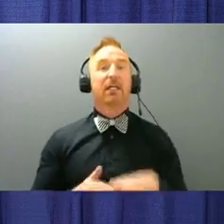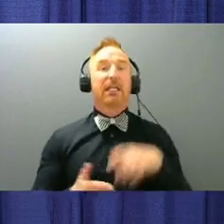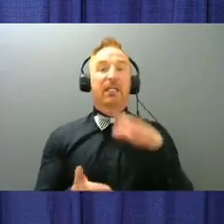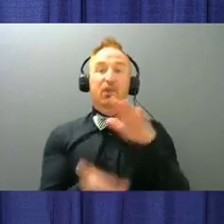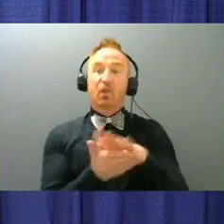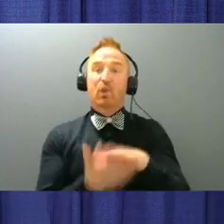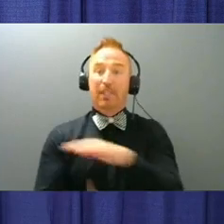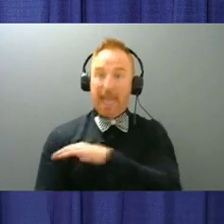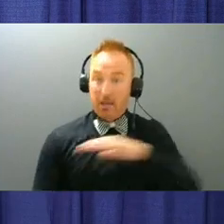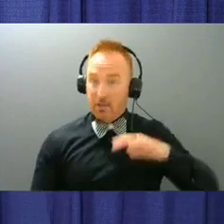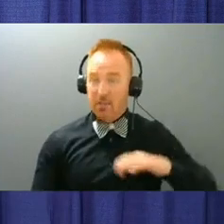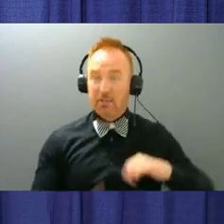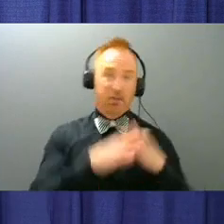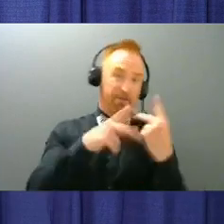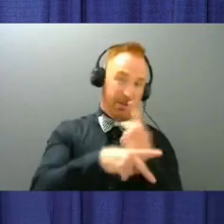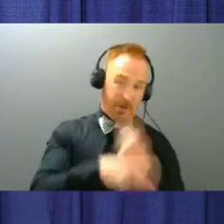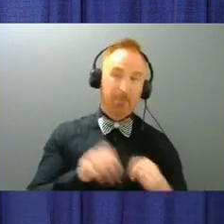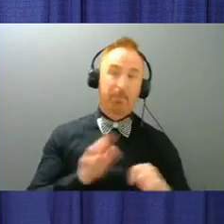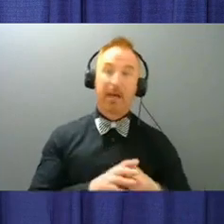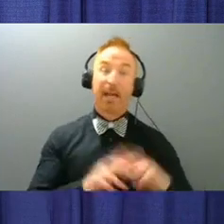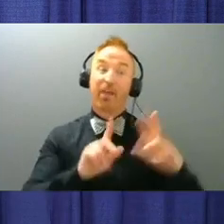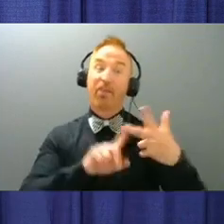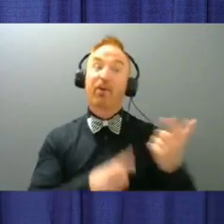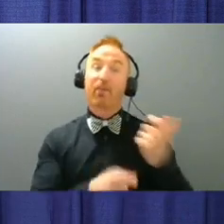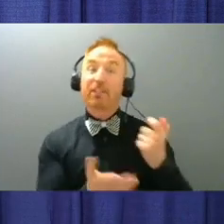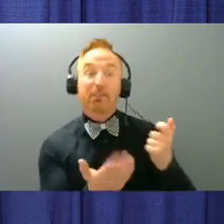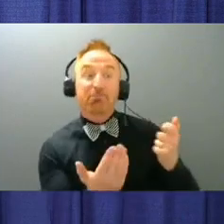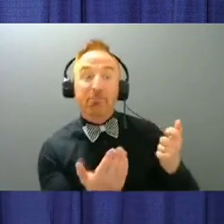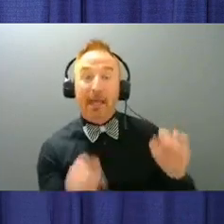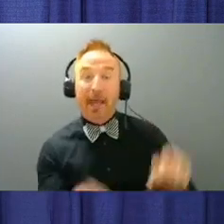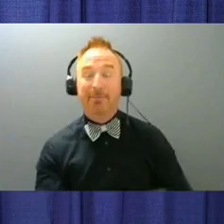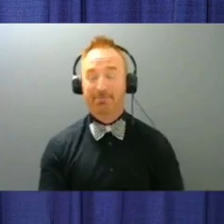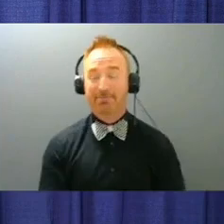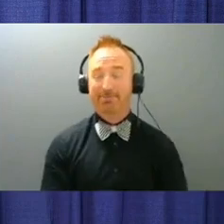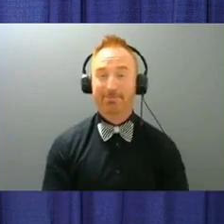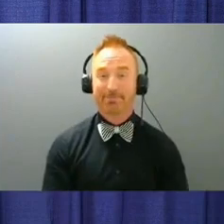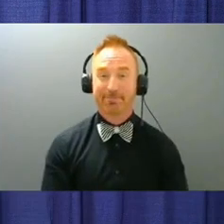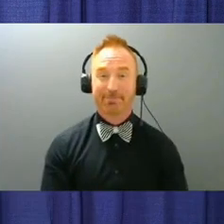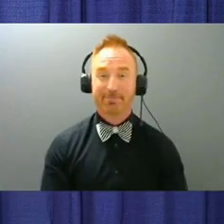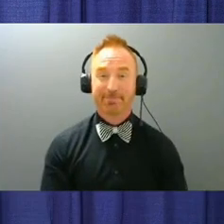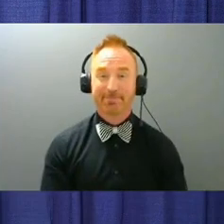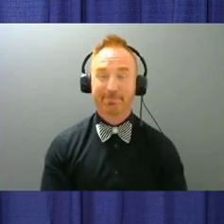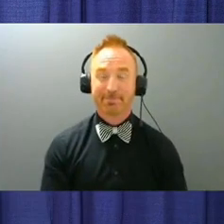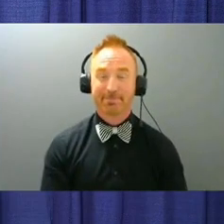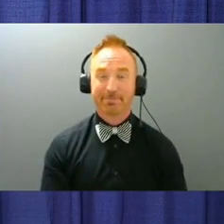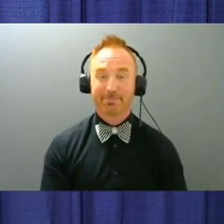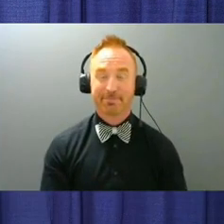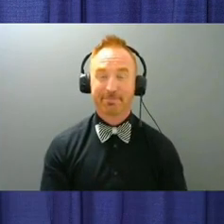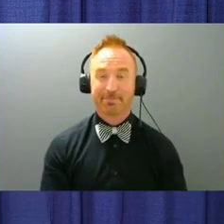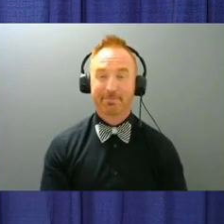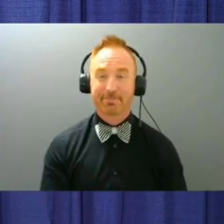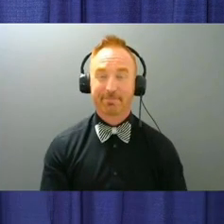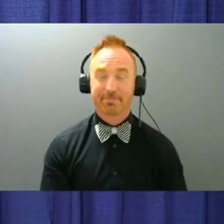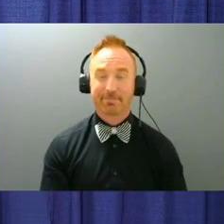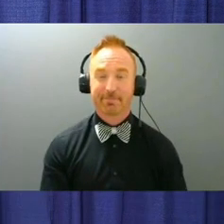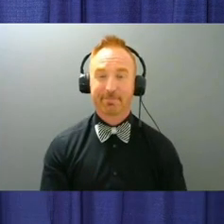school councils to make those determinations. But please, by all means ask another question.